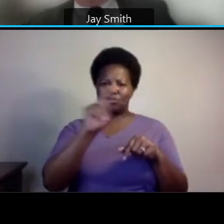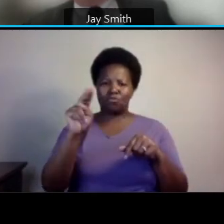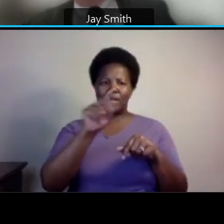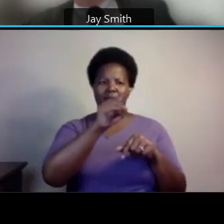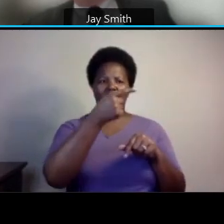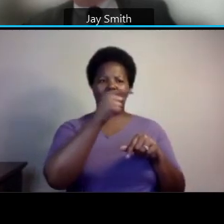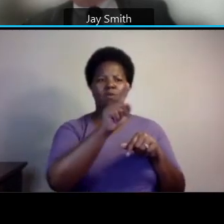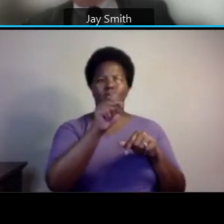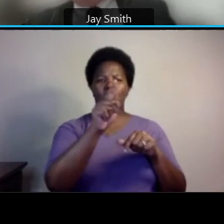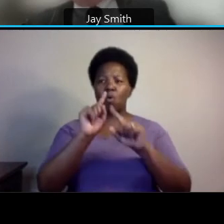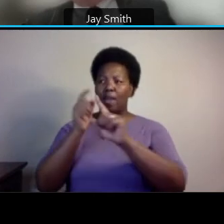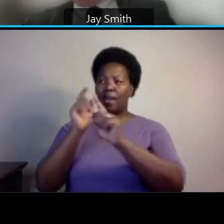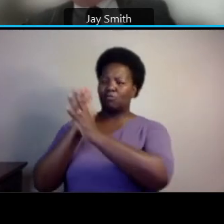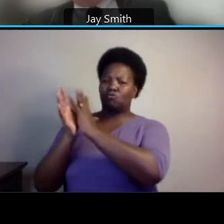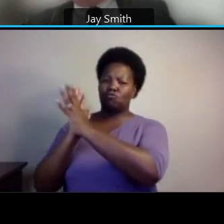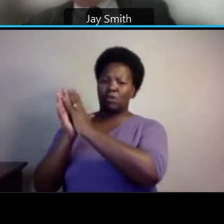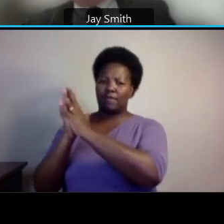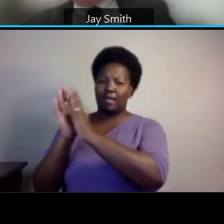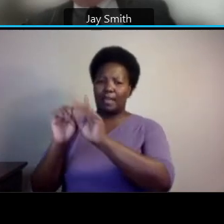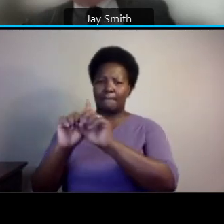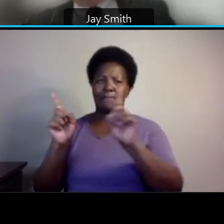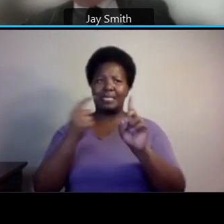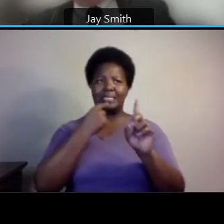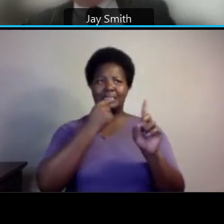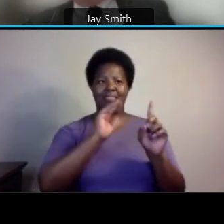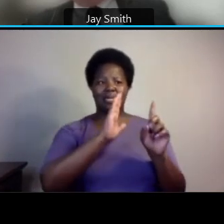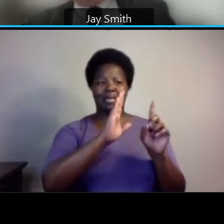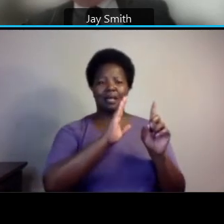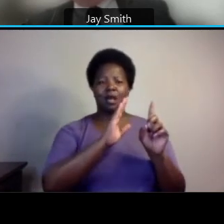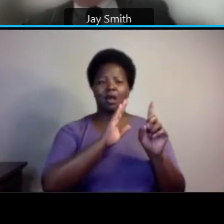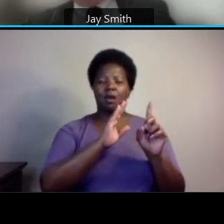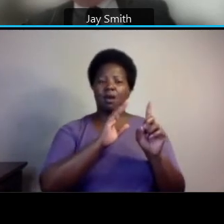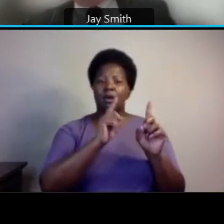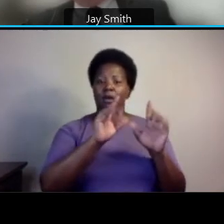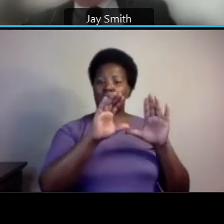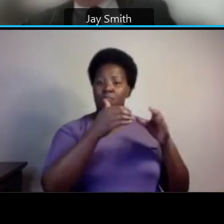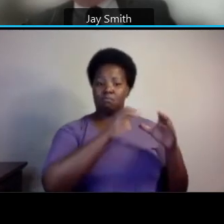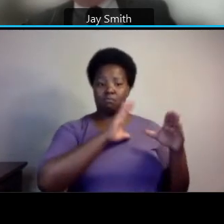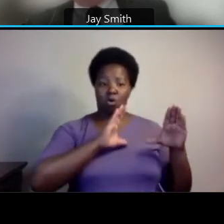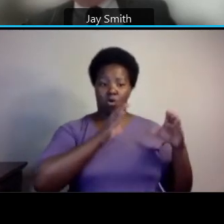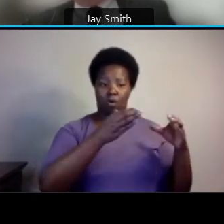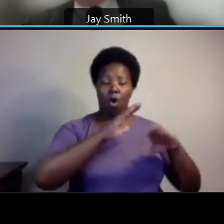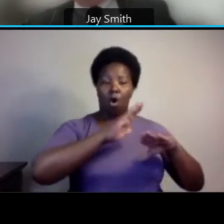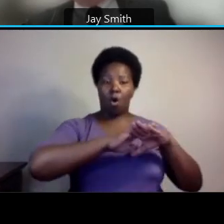but the commission on fine arts uh suggested that they weren't appropriate so they were removed